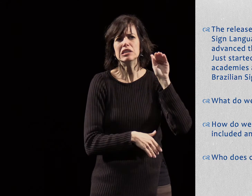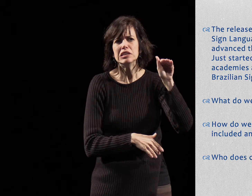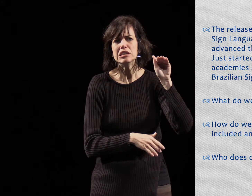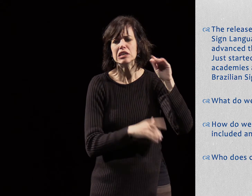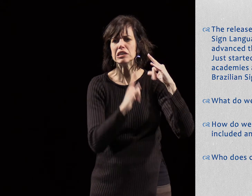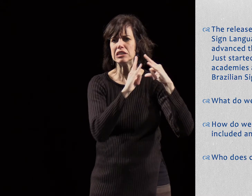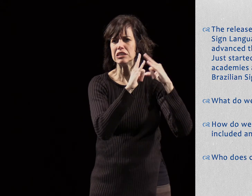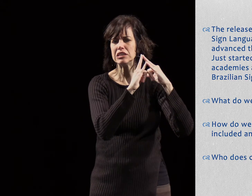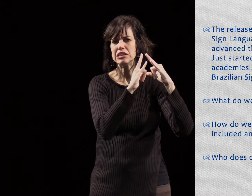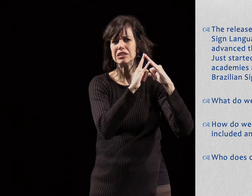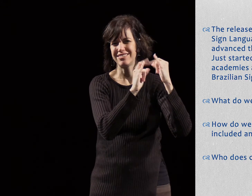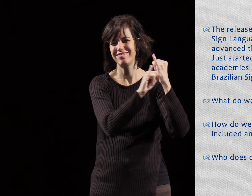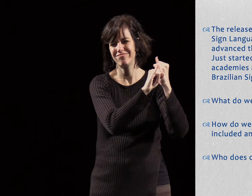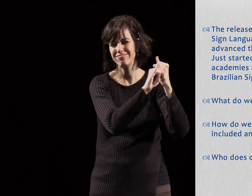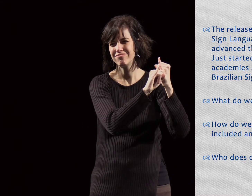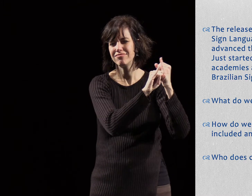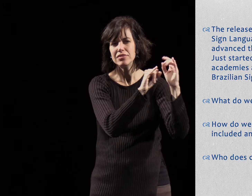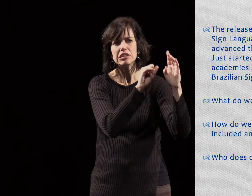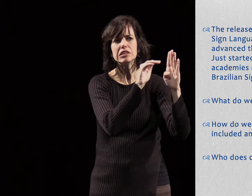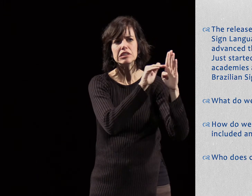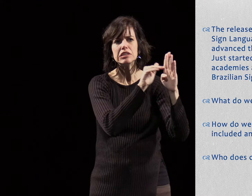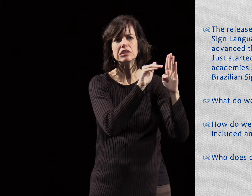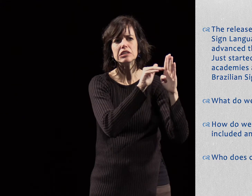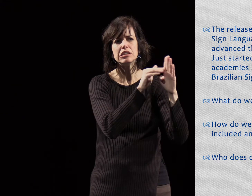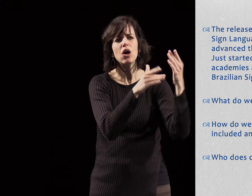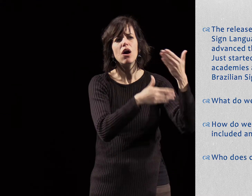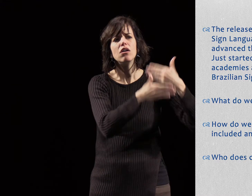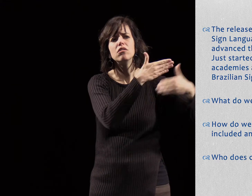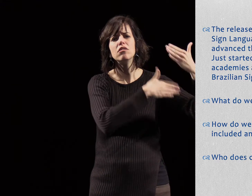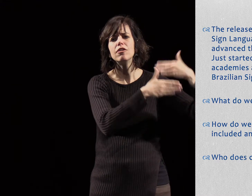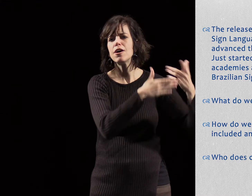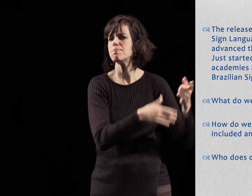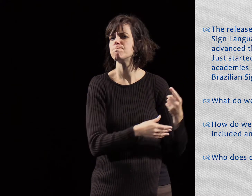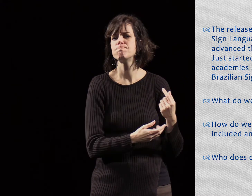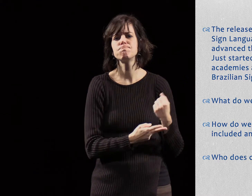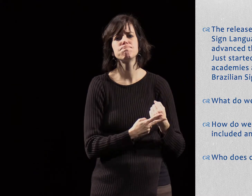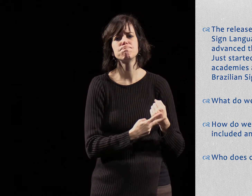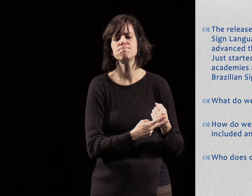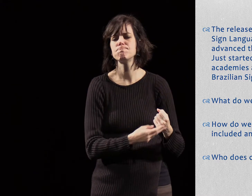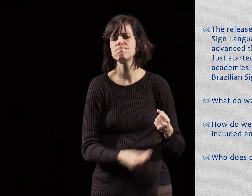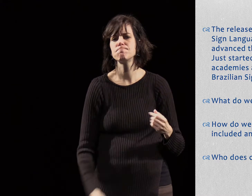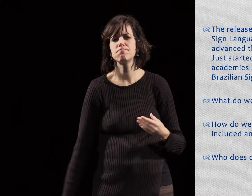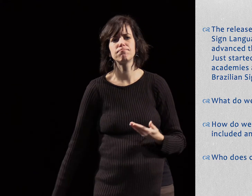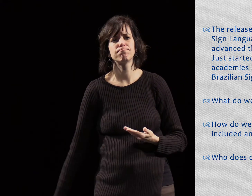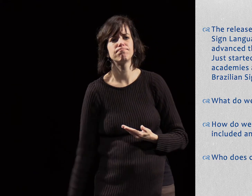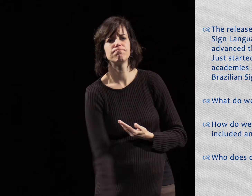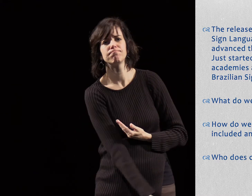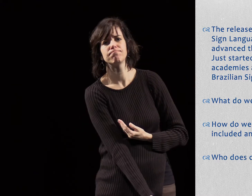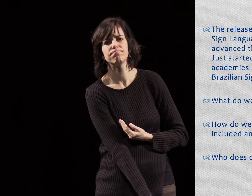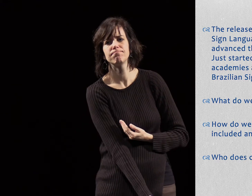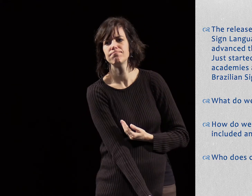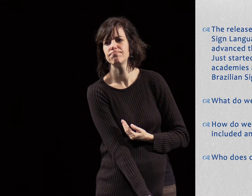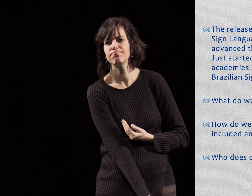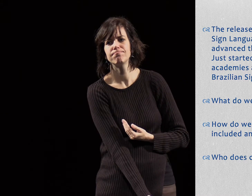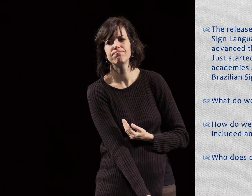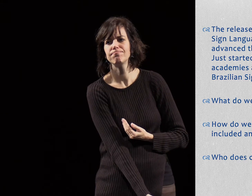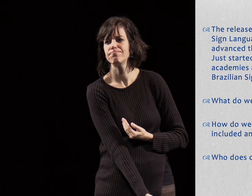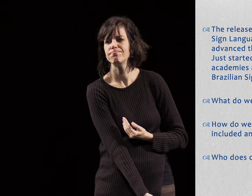We could reach out to that school and ask about the history and the archives, but a lot of it just isn't there